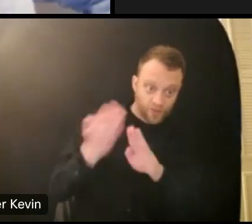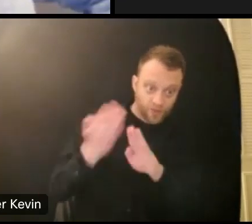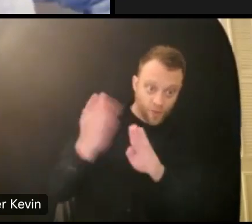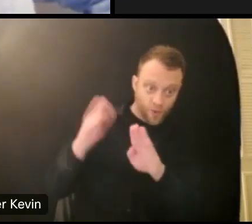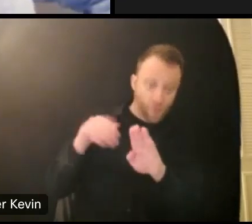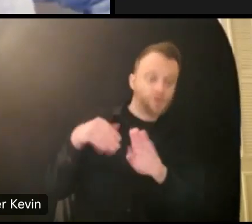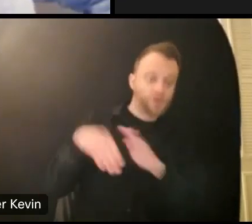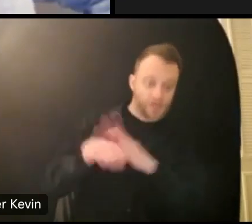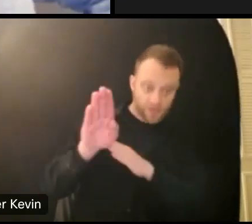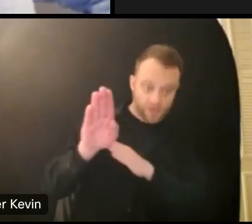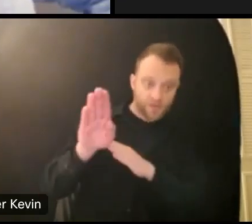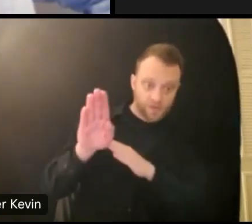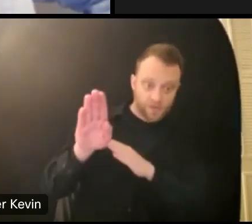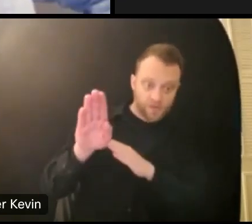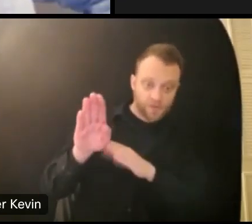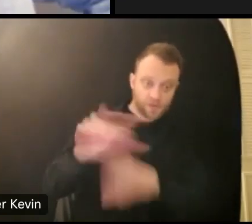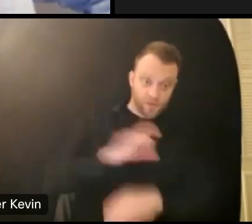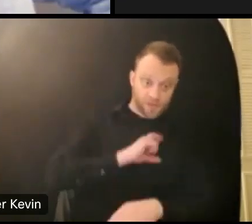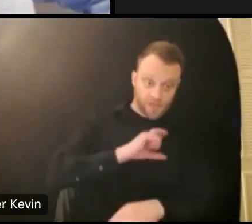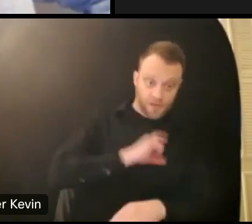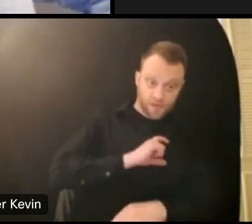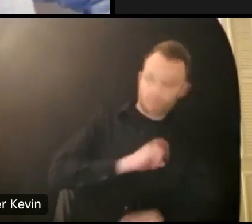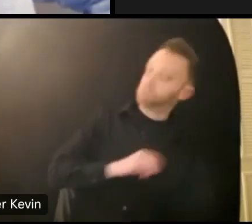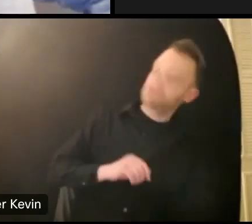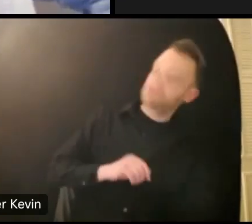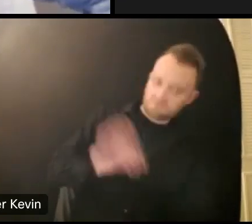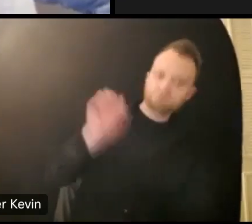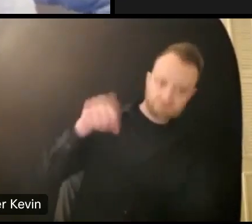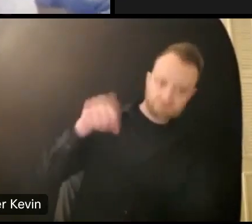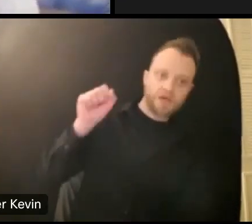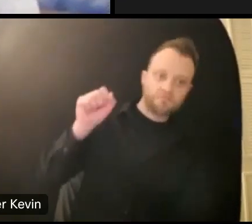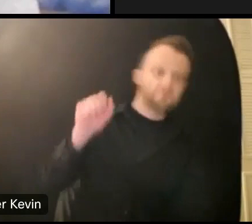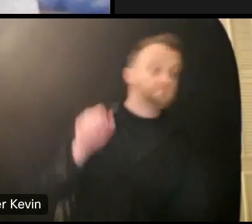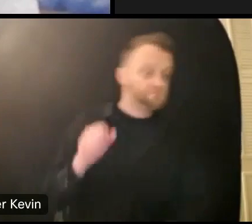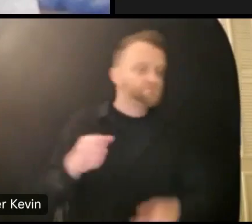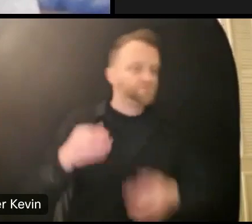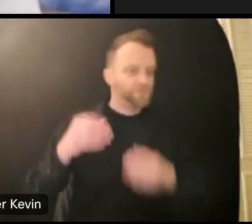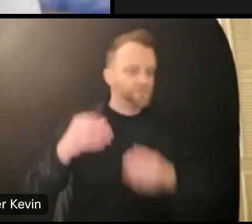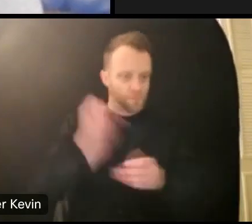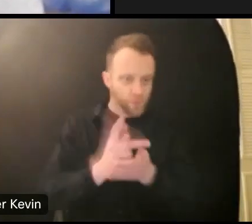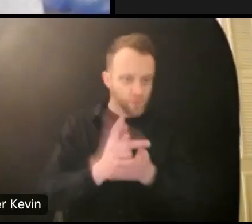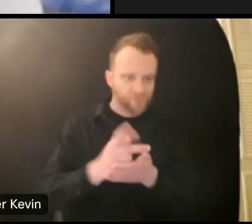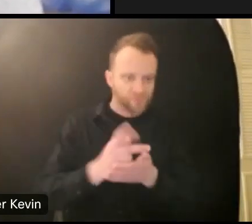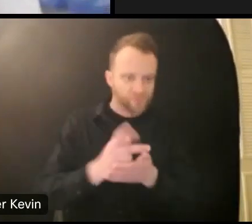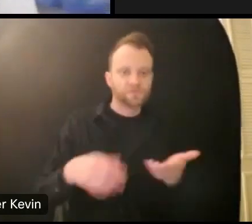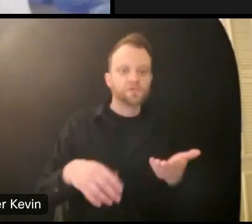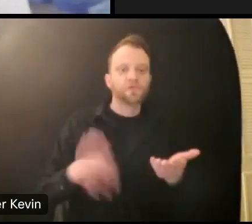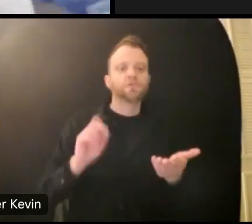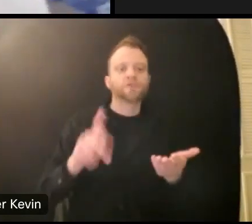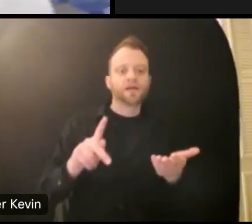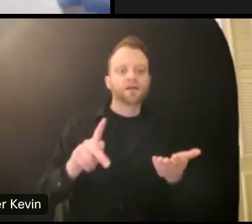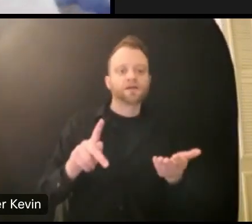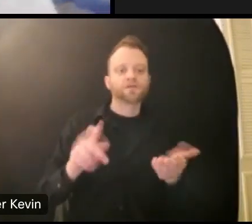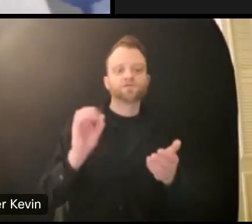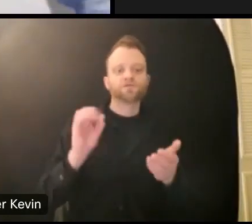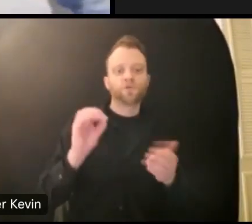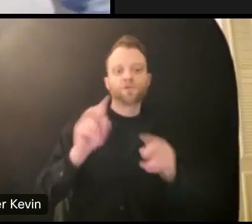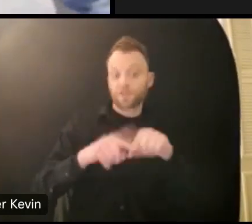you're supposed to be here and you go your way. (Campbell) Okay thank you ... Now the other